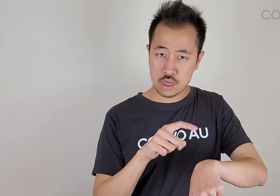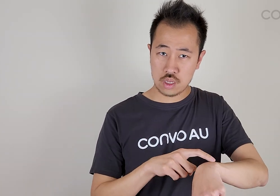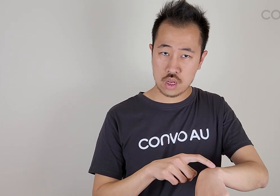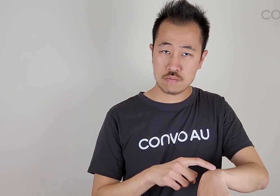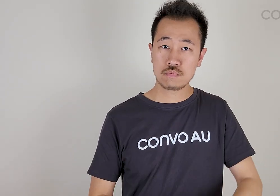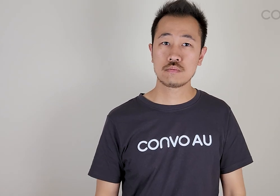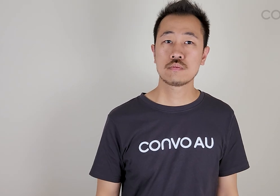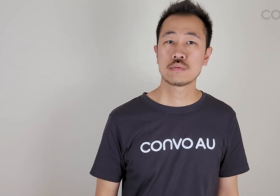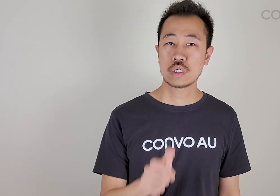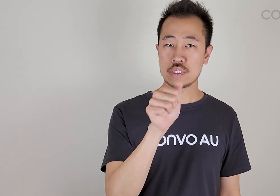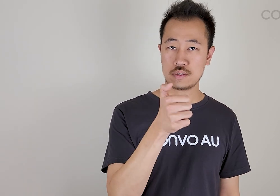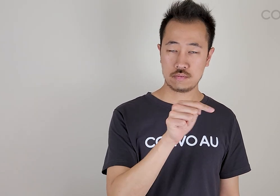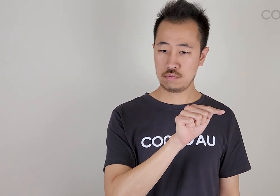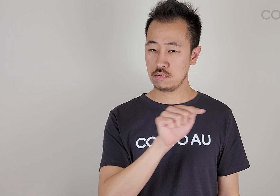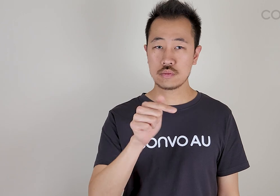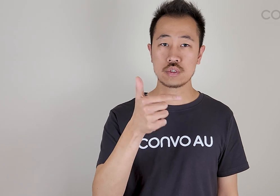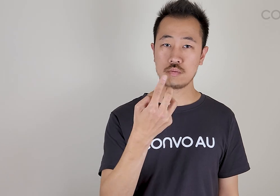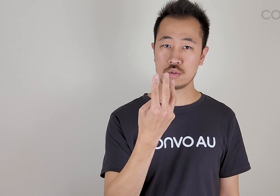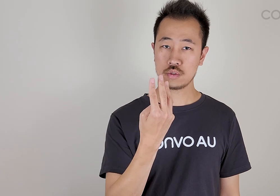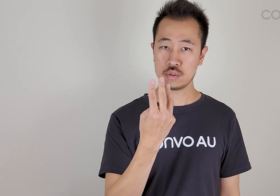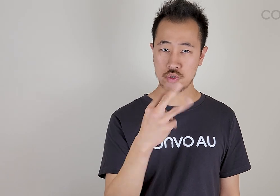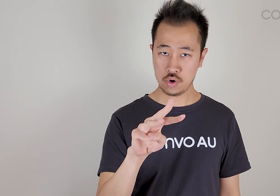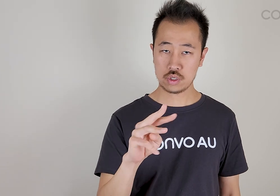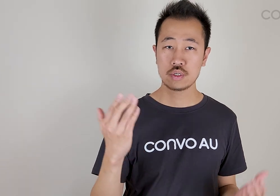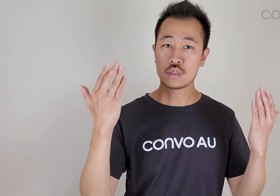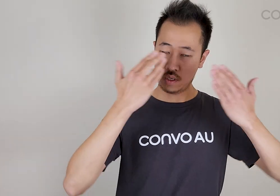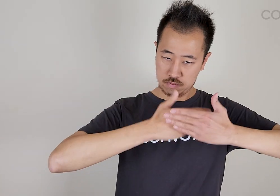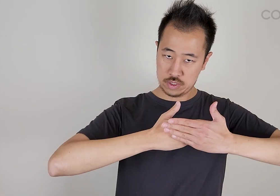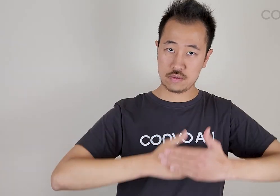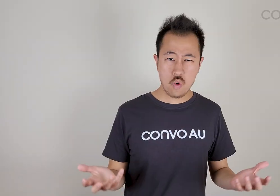Time: 6pm to 7:30pm AEST